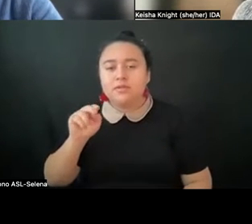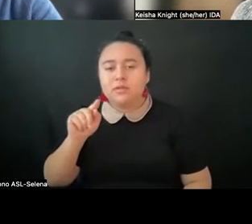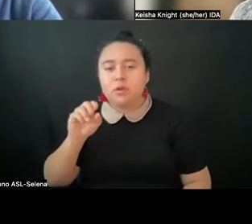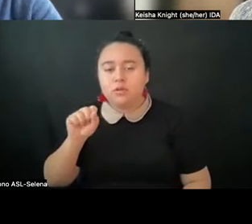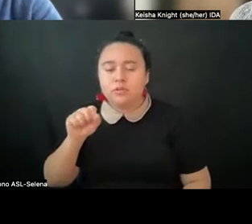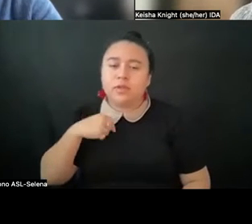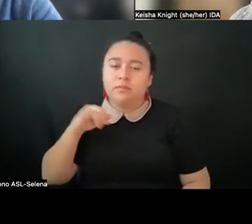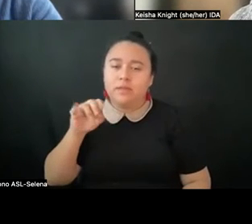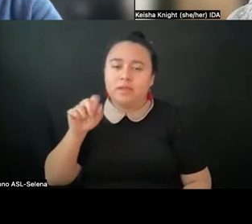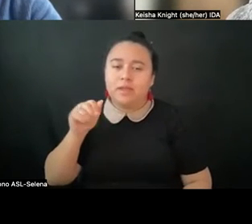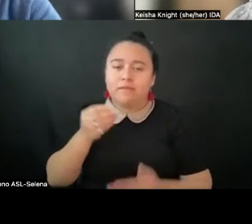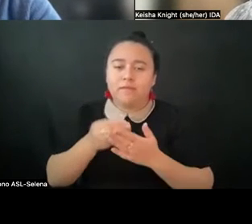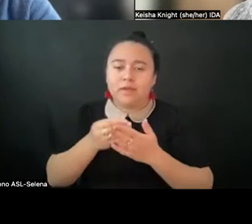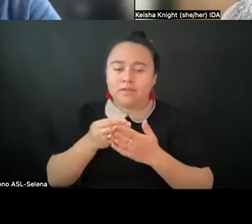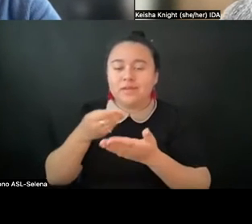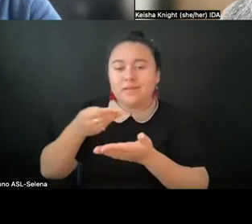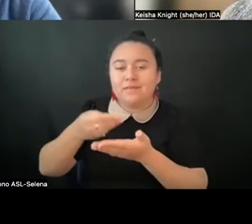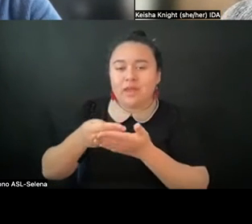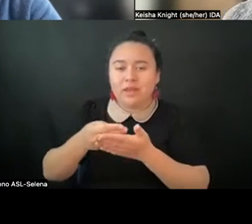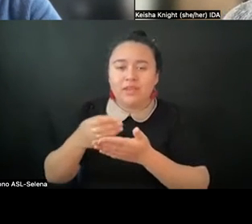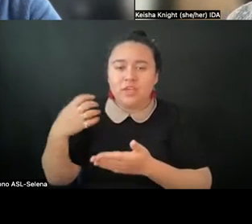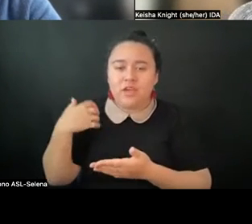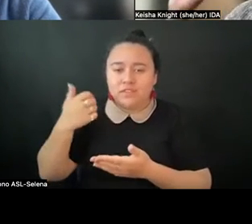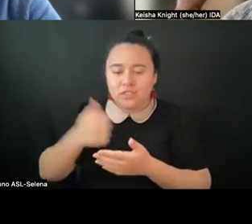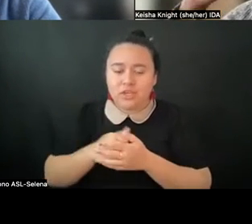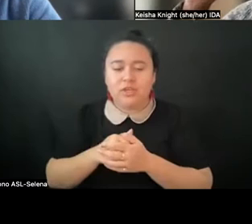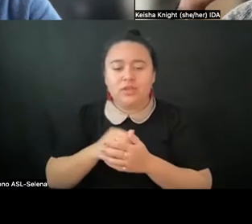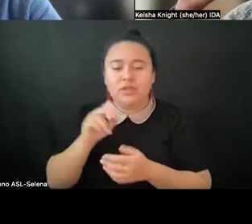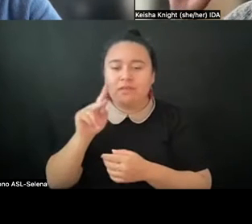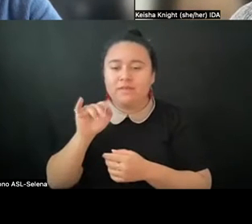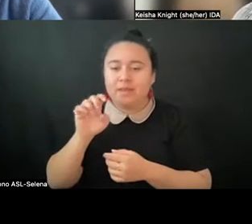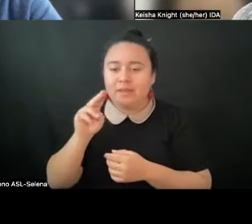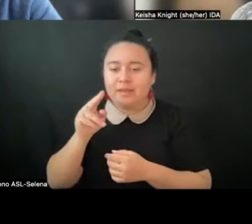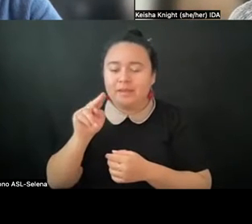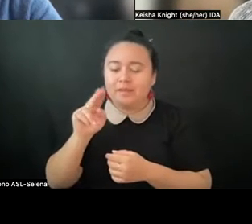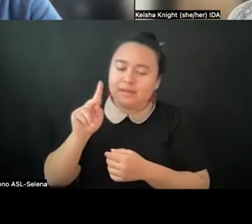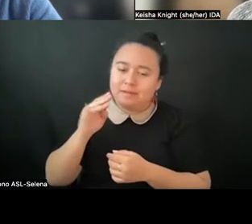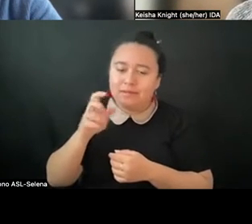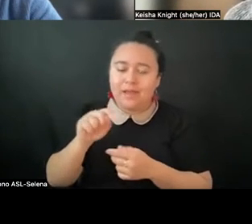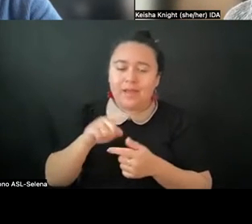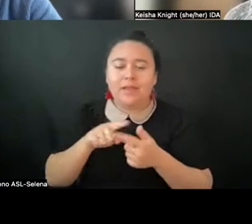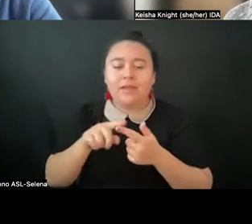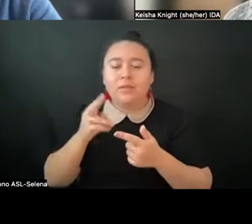I'm joined by my colleagues, Keisha Knight, Katy Hurley and Ranell Shubert.